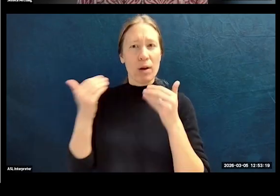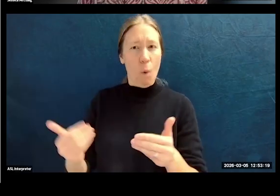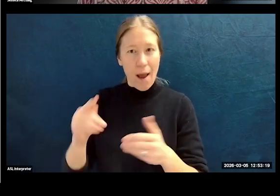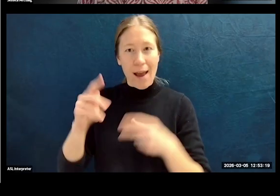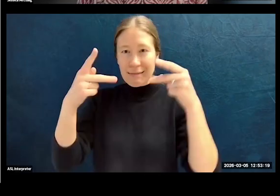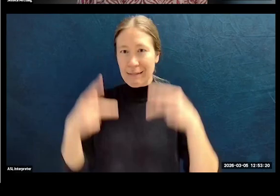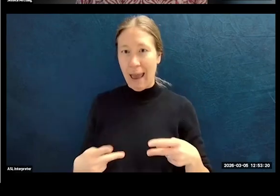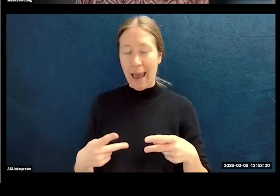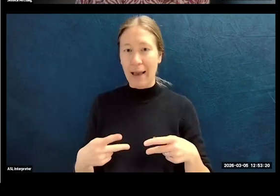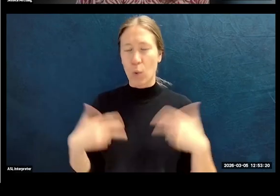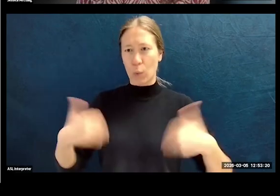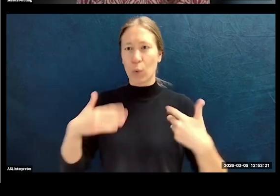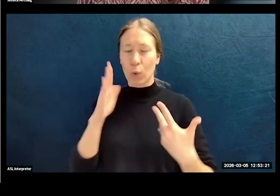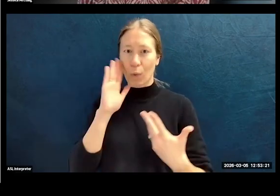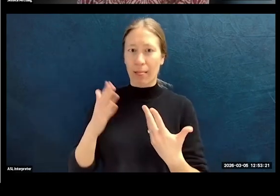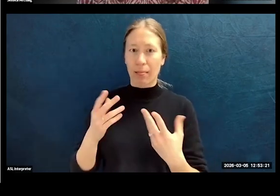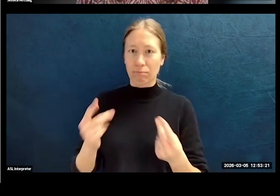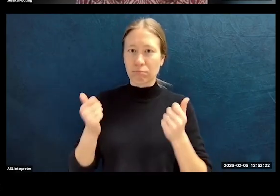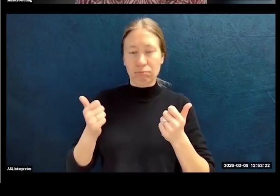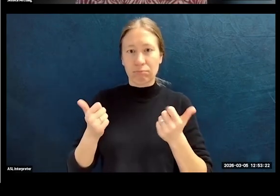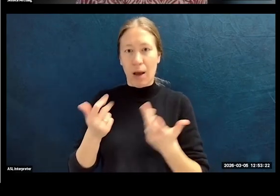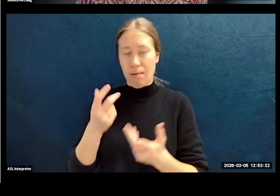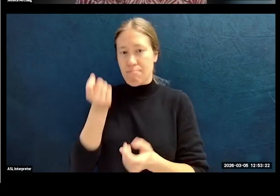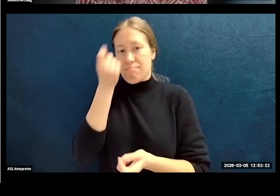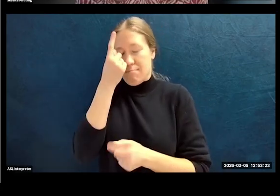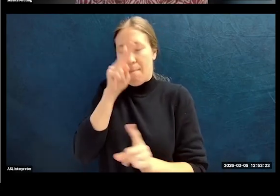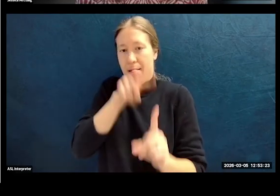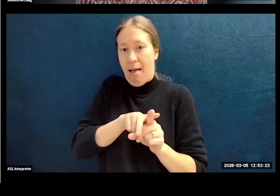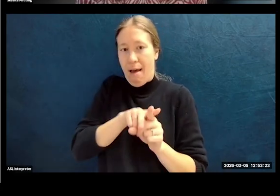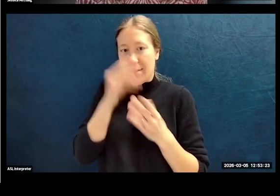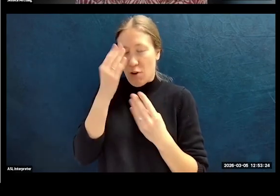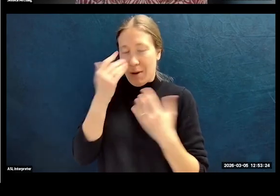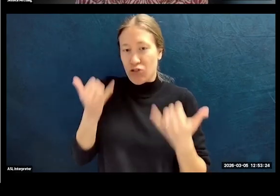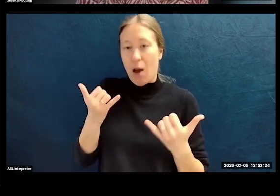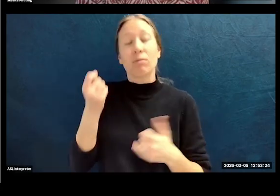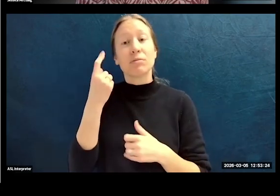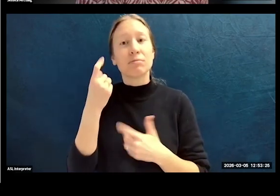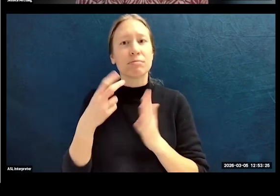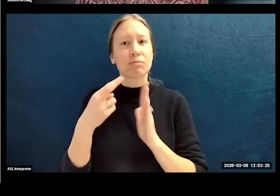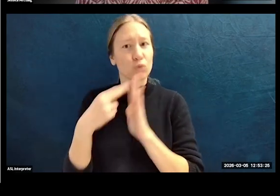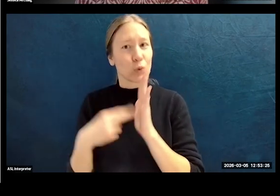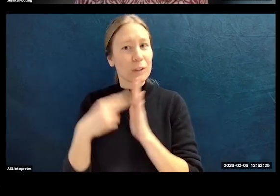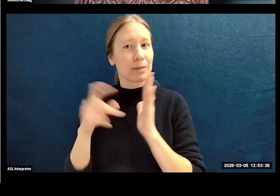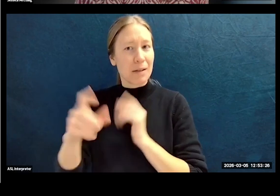gonna hit the road for everyone, there are a handful of foundational rules to be aware of in regards to tags.